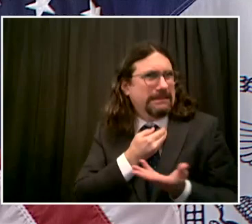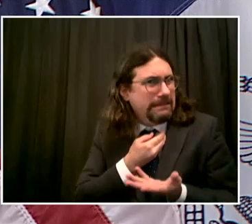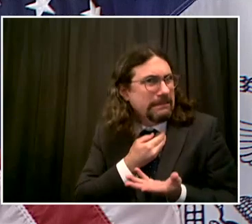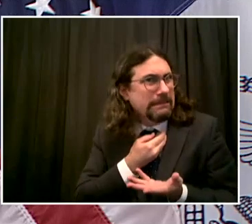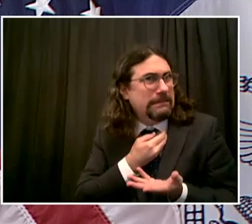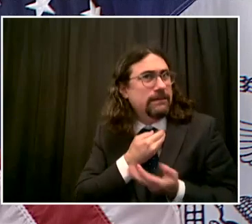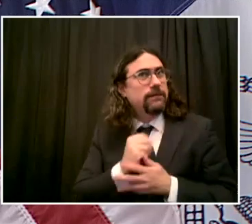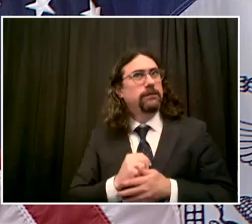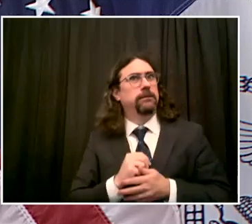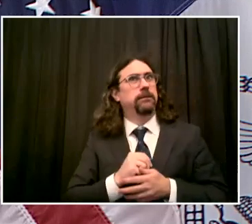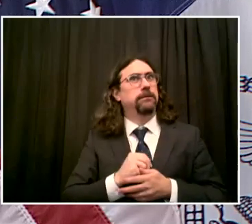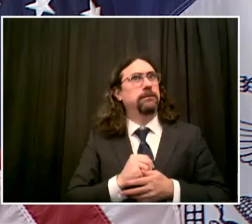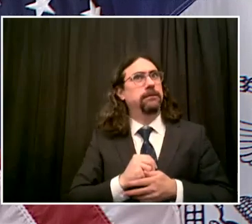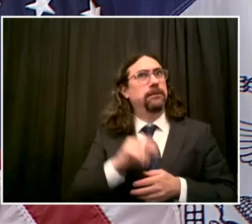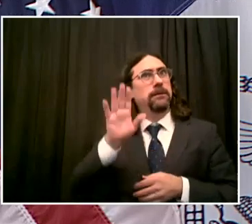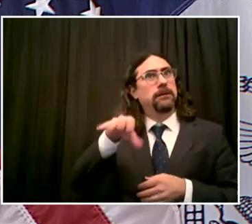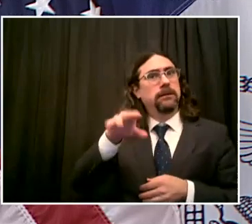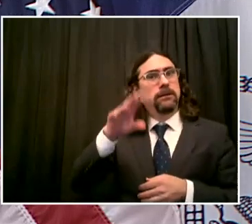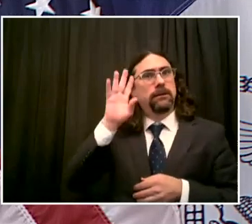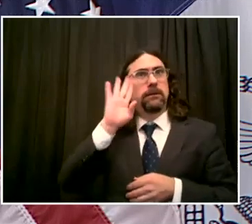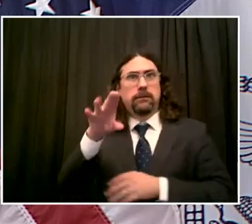BUT THIS SATURDAY I SAW